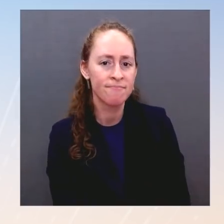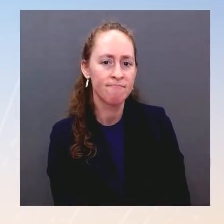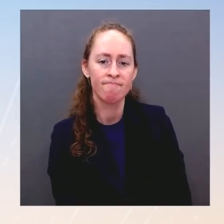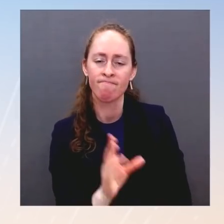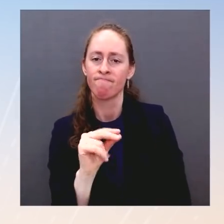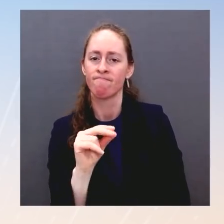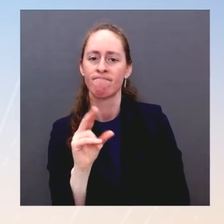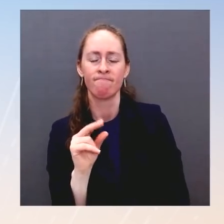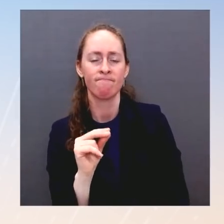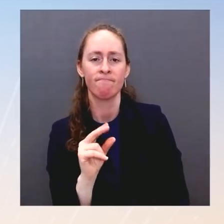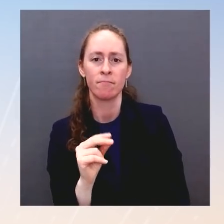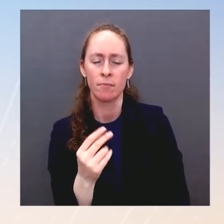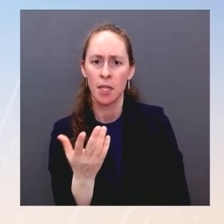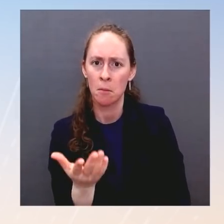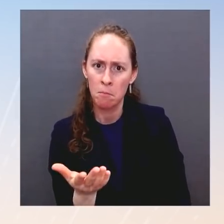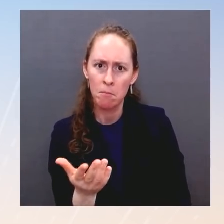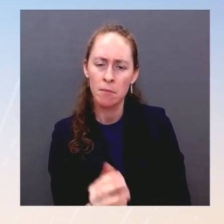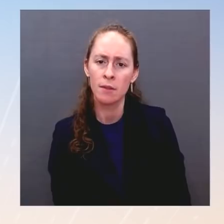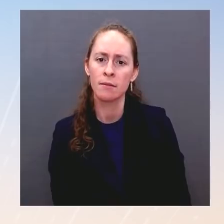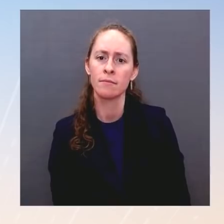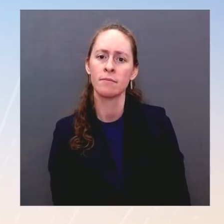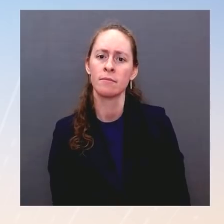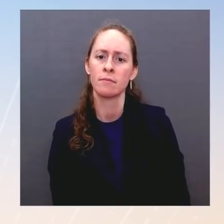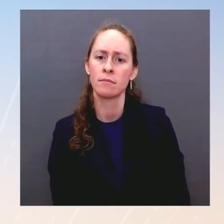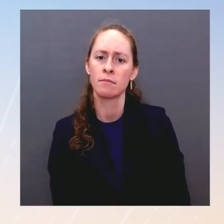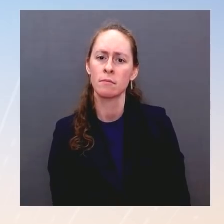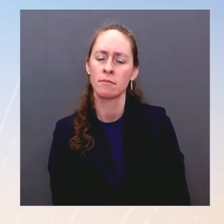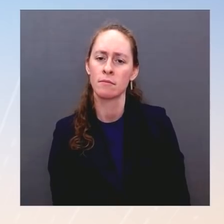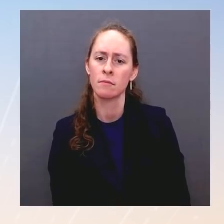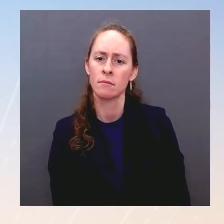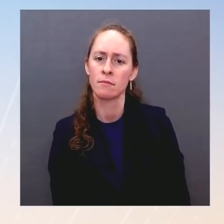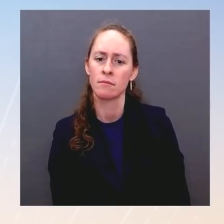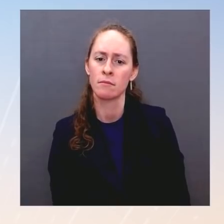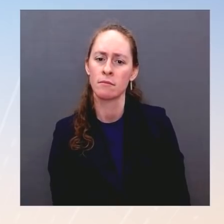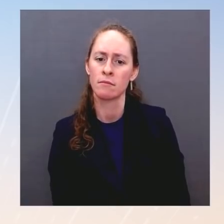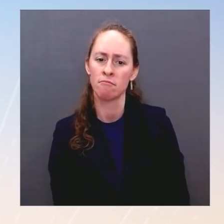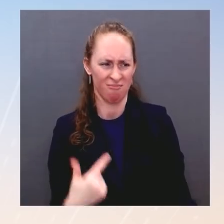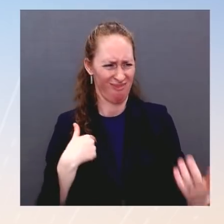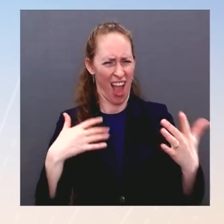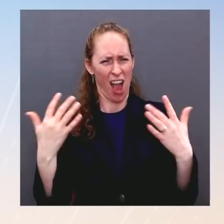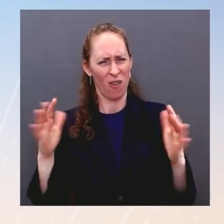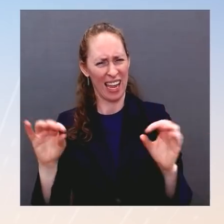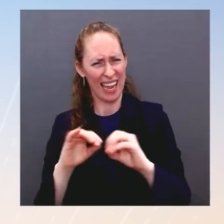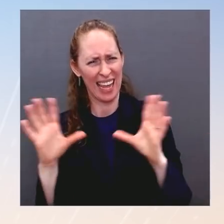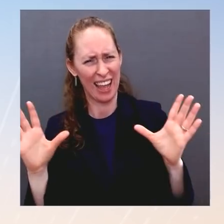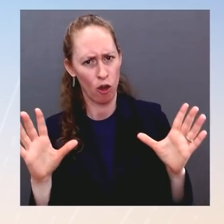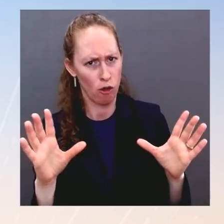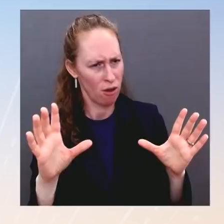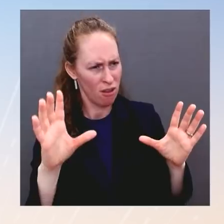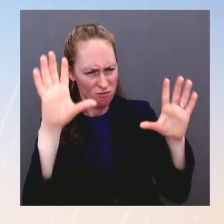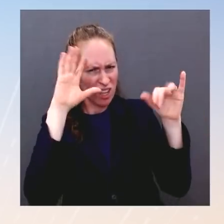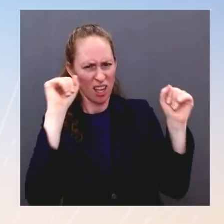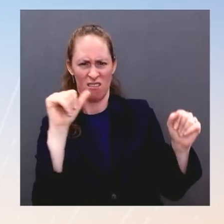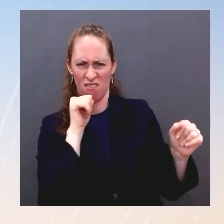has no intentions at this moment to engage with President Putin. He was just sanctioned. We just made a decision in coordination --